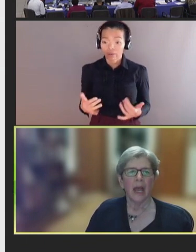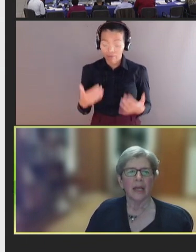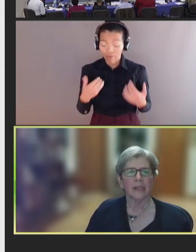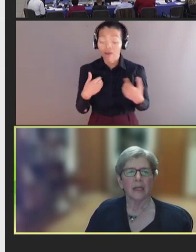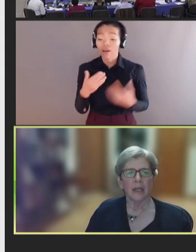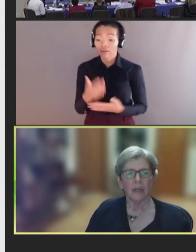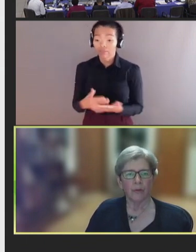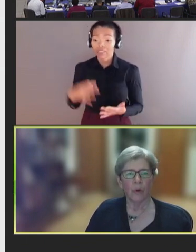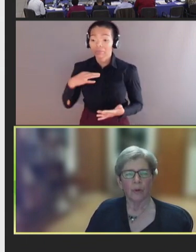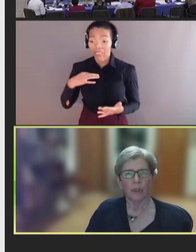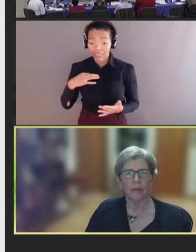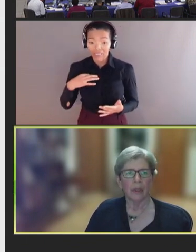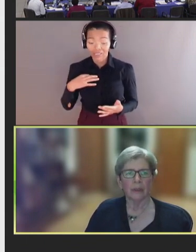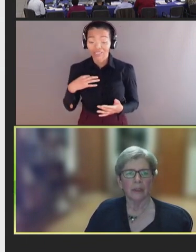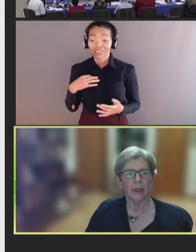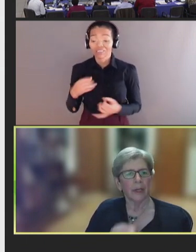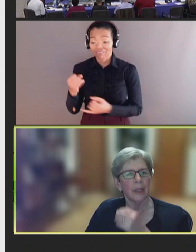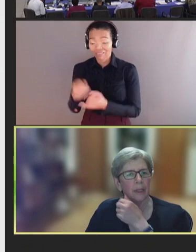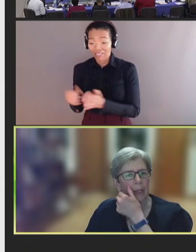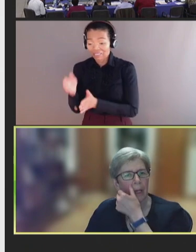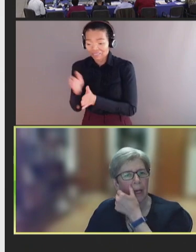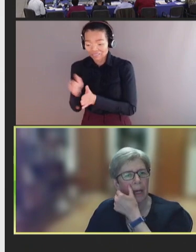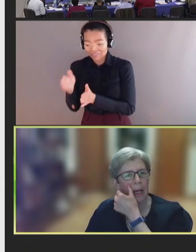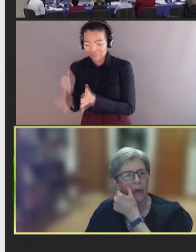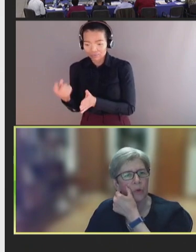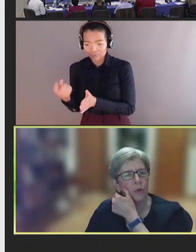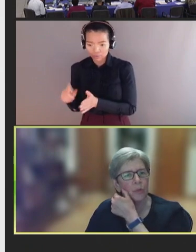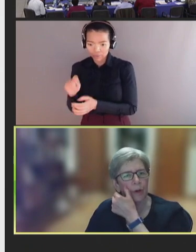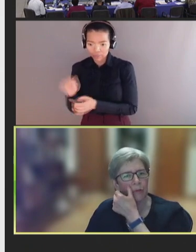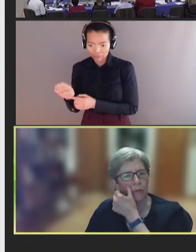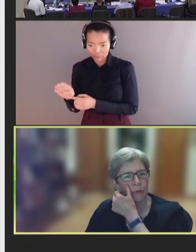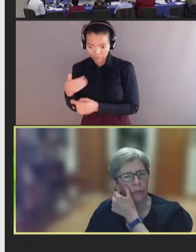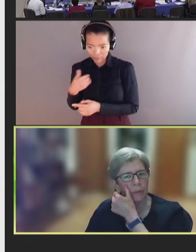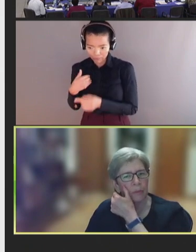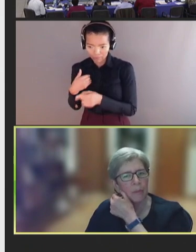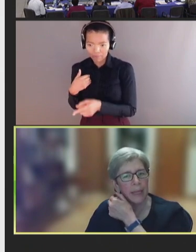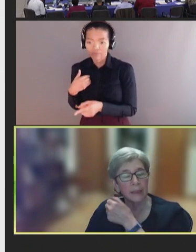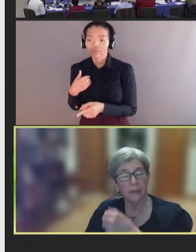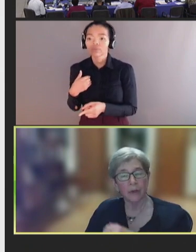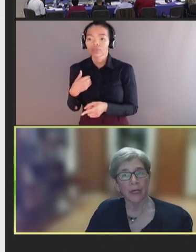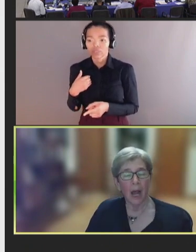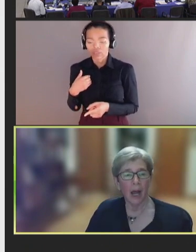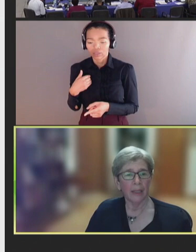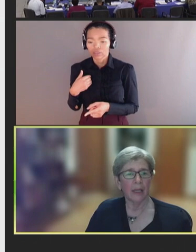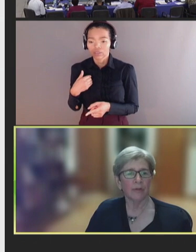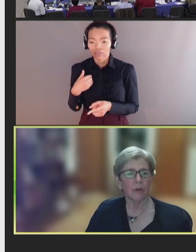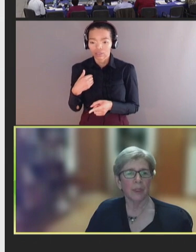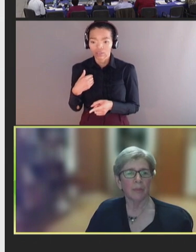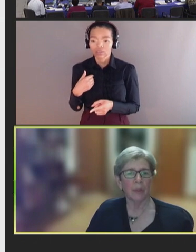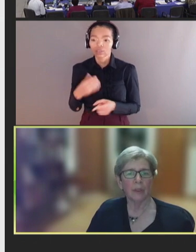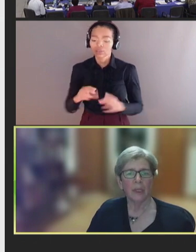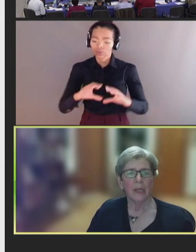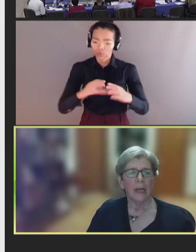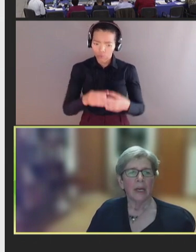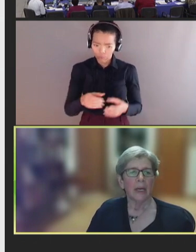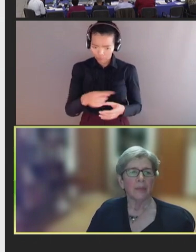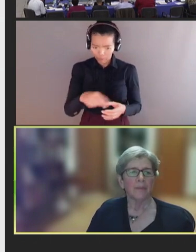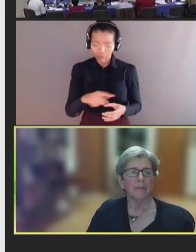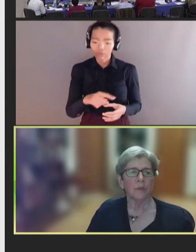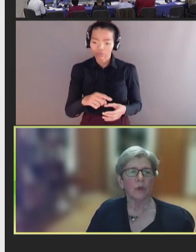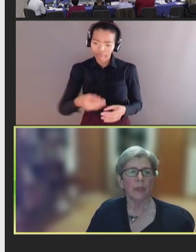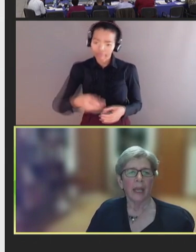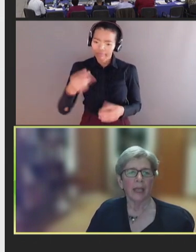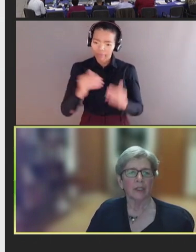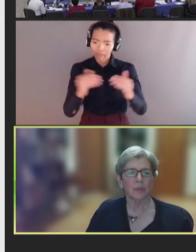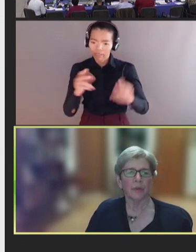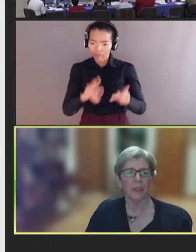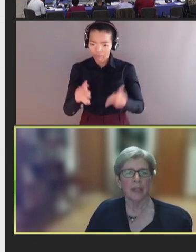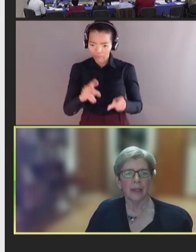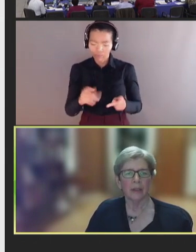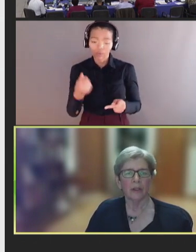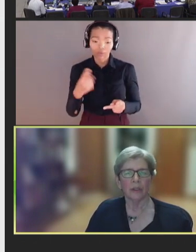as an informal and voluntary group of mainly very high-level people to enhance both the technical